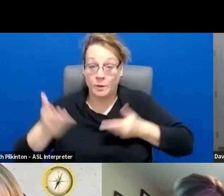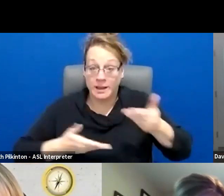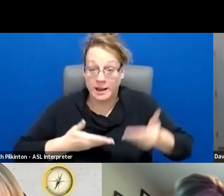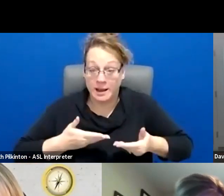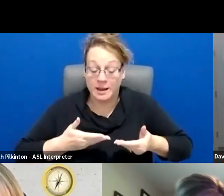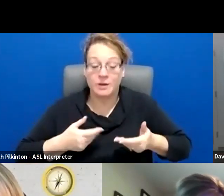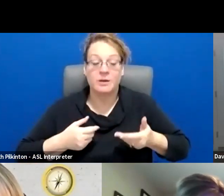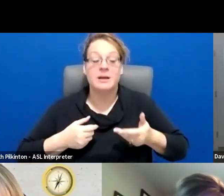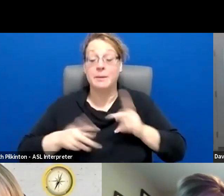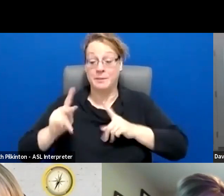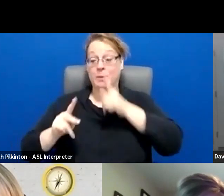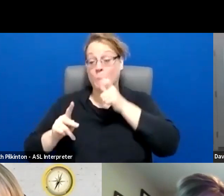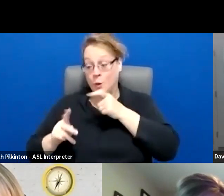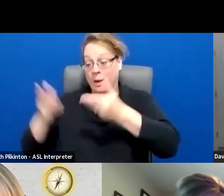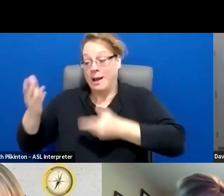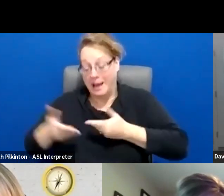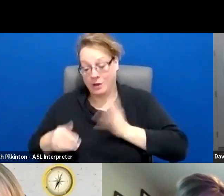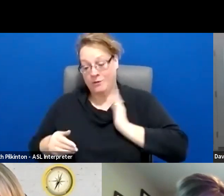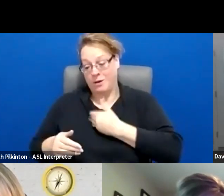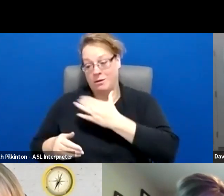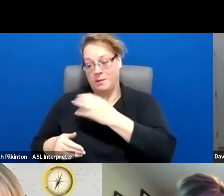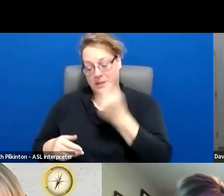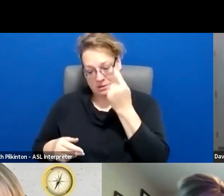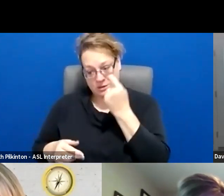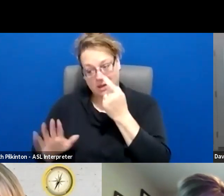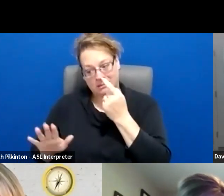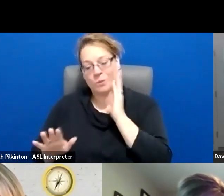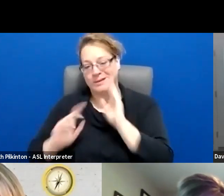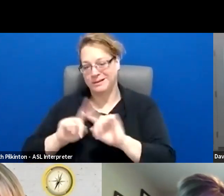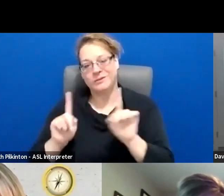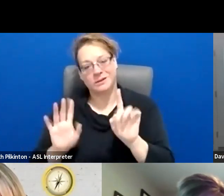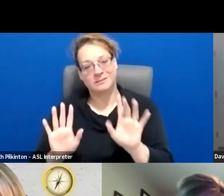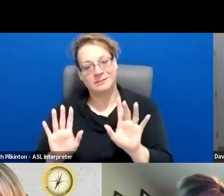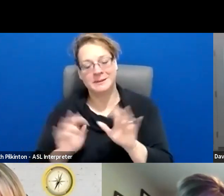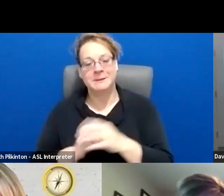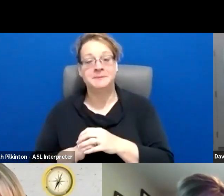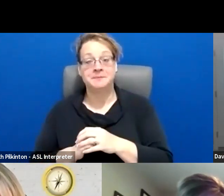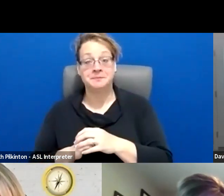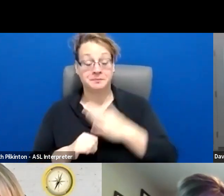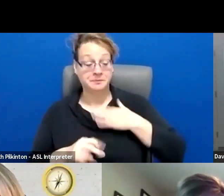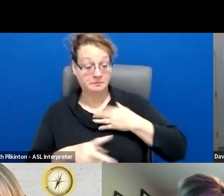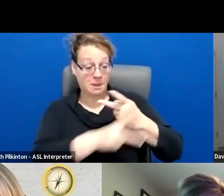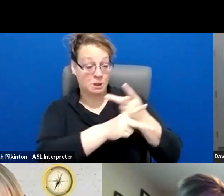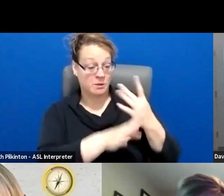And then I had to pull myself back and say, okay.